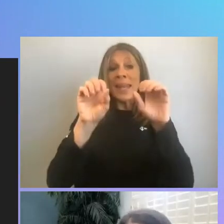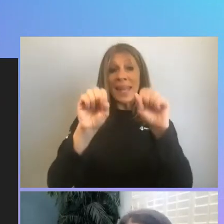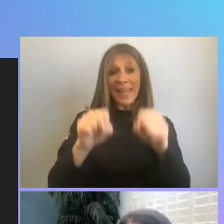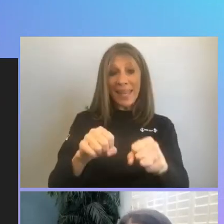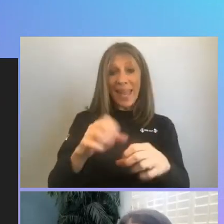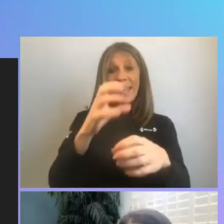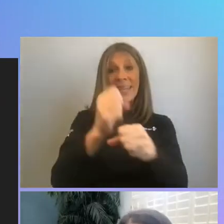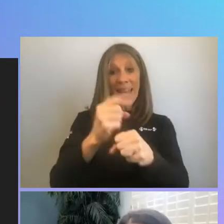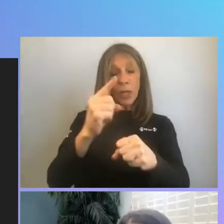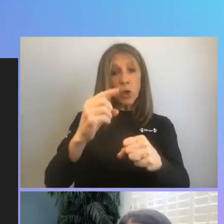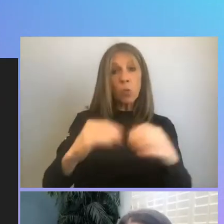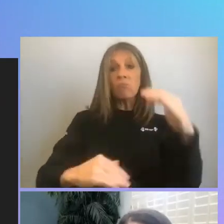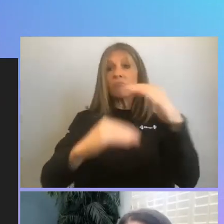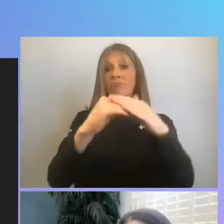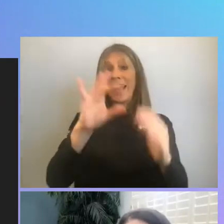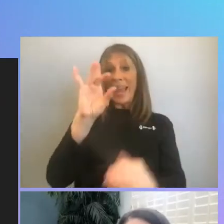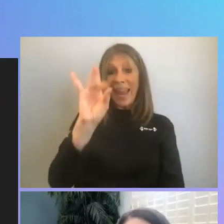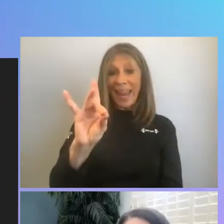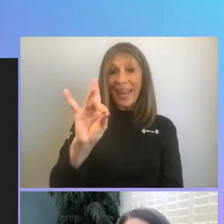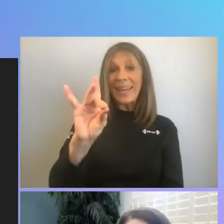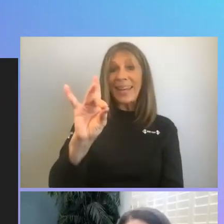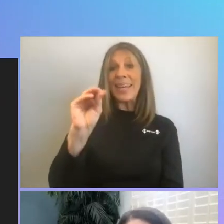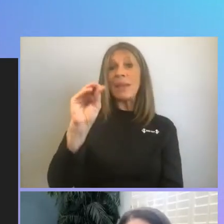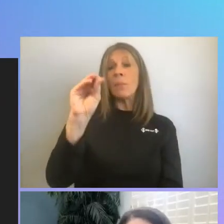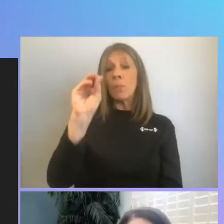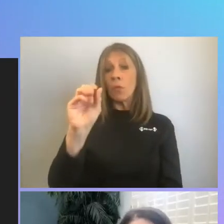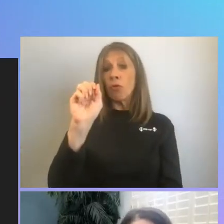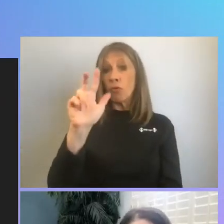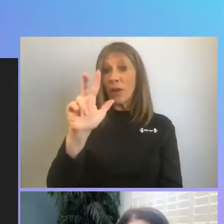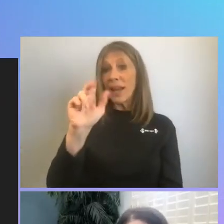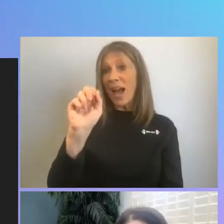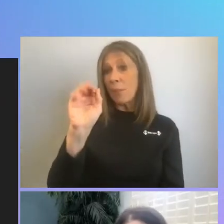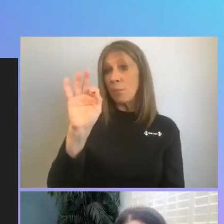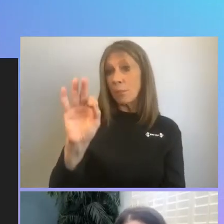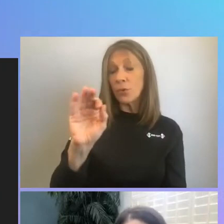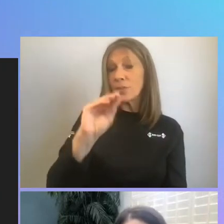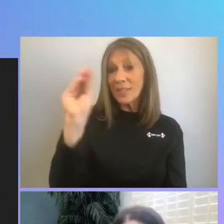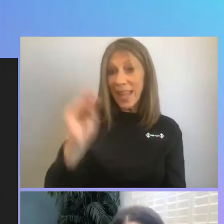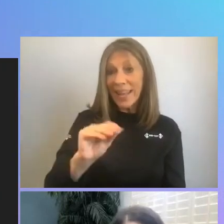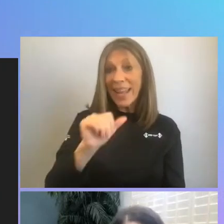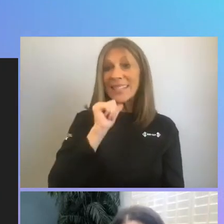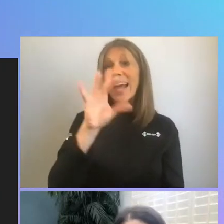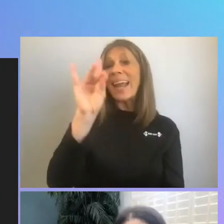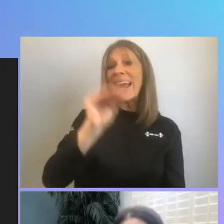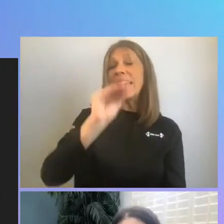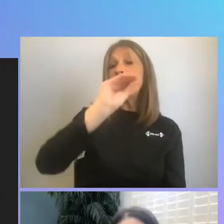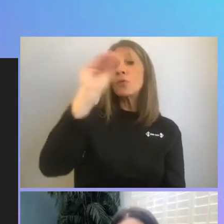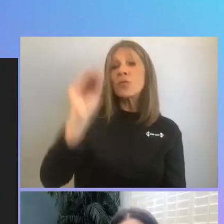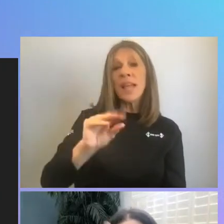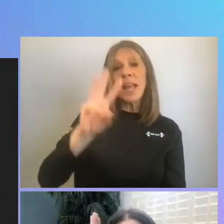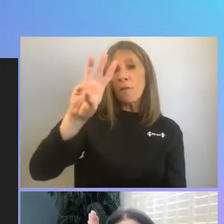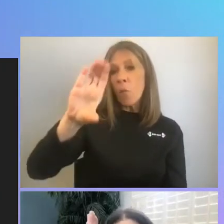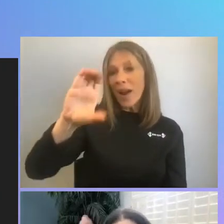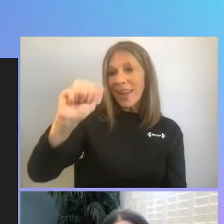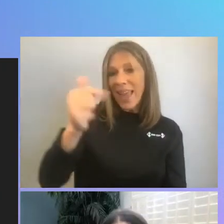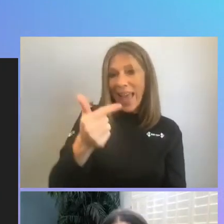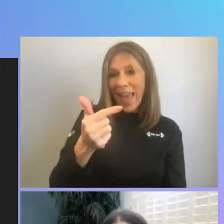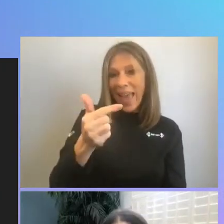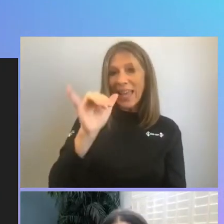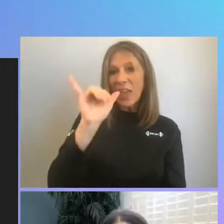80.39, it's not not 80% coverage of what CAG because that extra